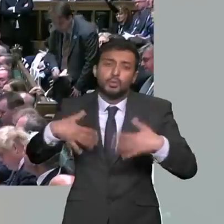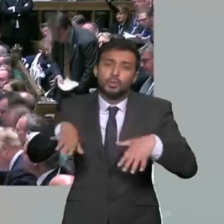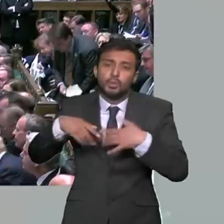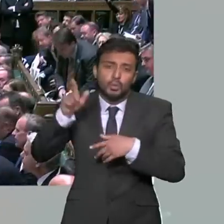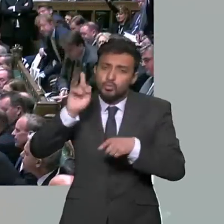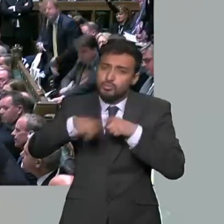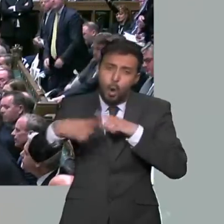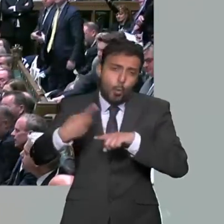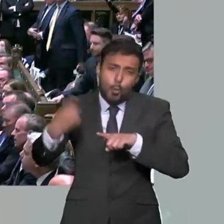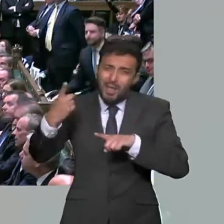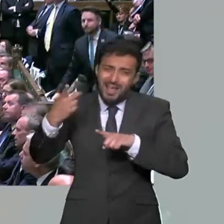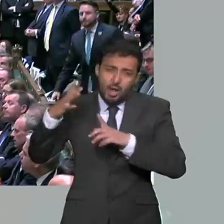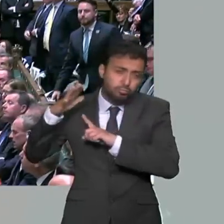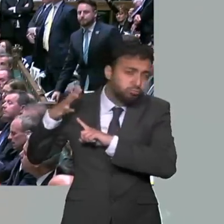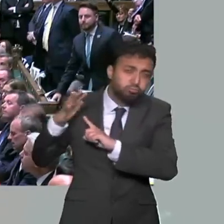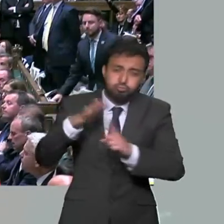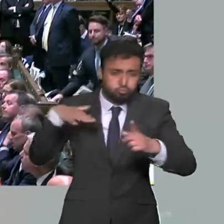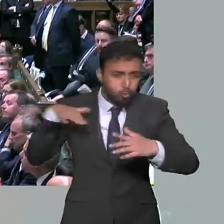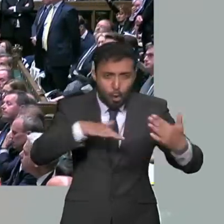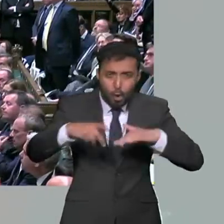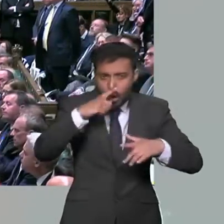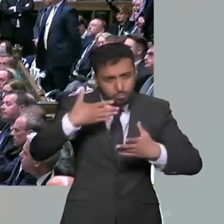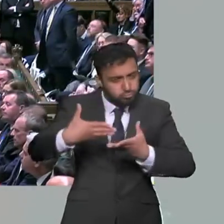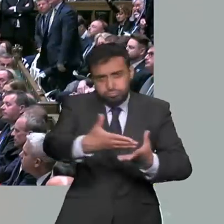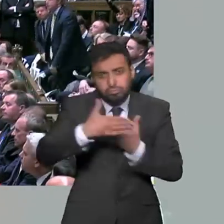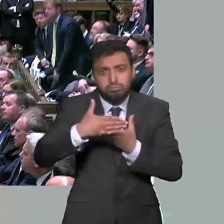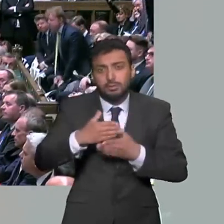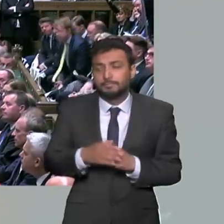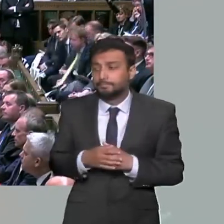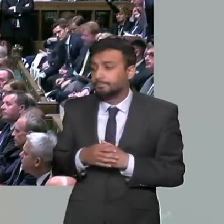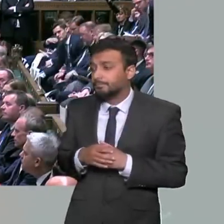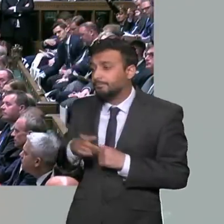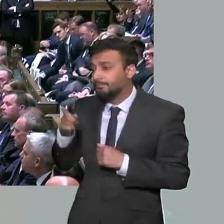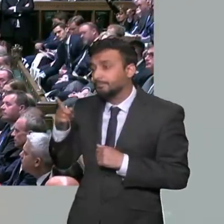The Prime Minister I thank my hon. Friend for raising this very sad incident.